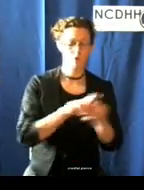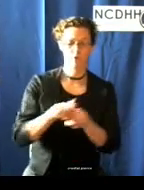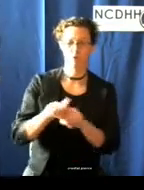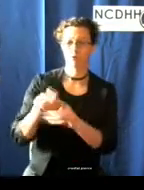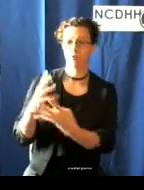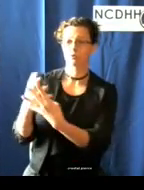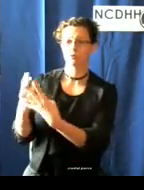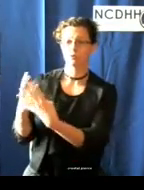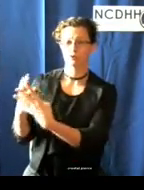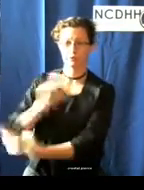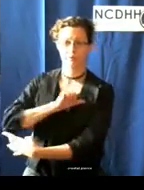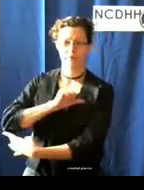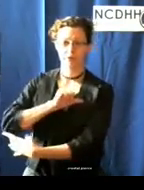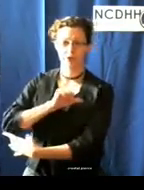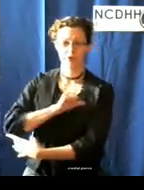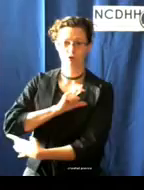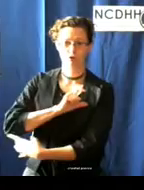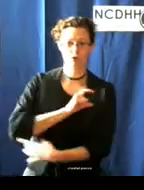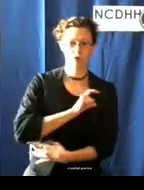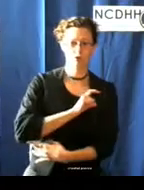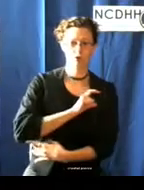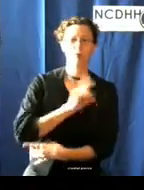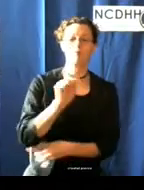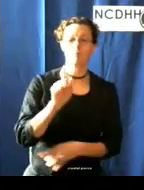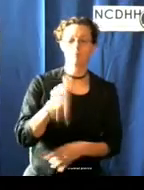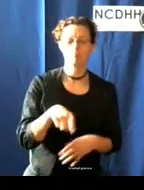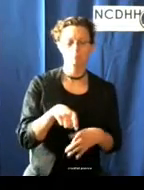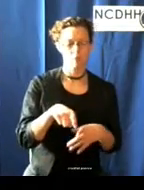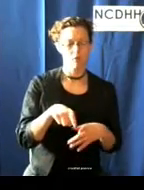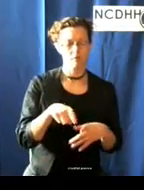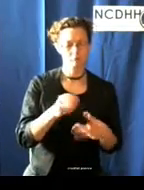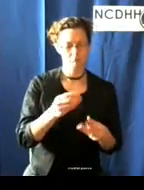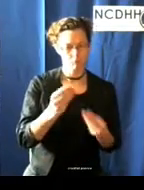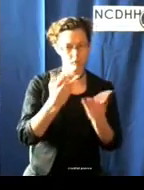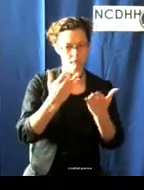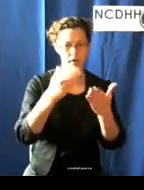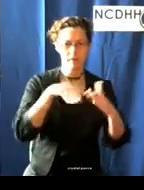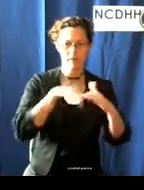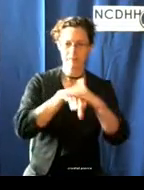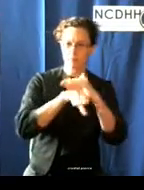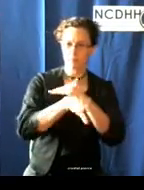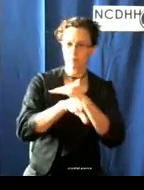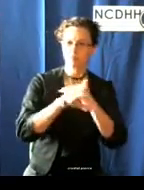PROGRAMS ARE ACCESSIBLE AND ACTIVITIES ARE ACCESSIBLE